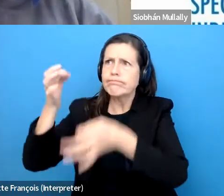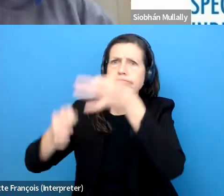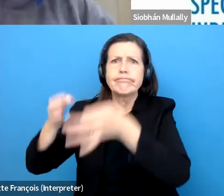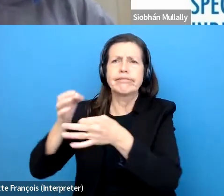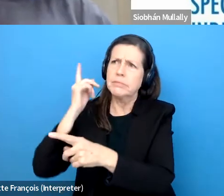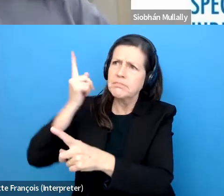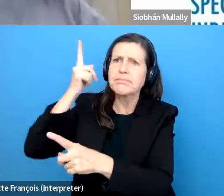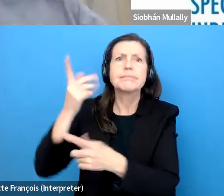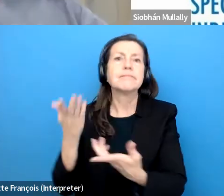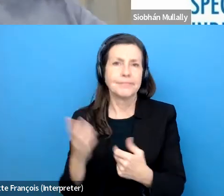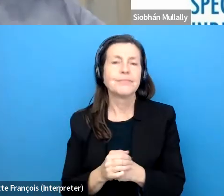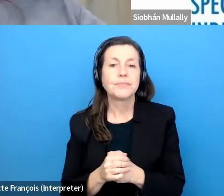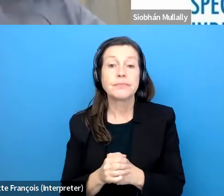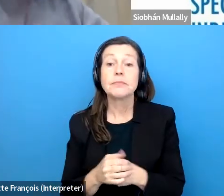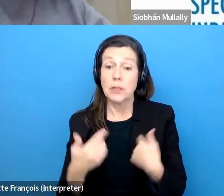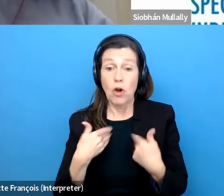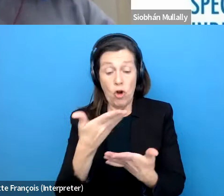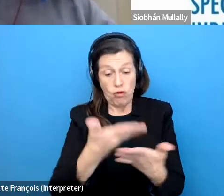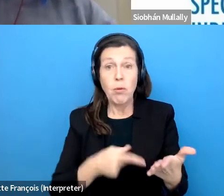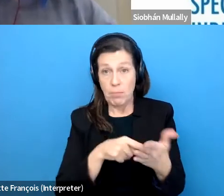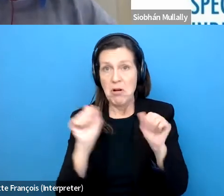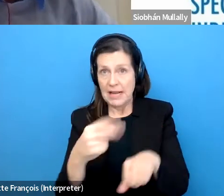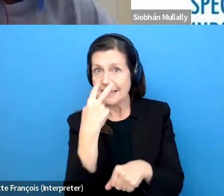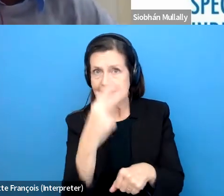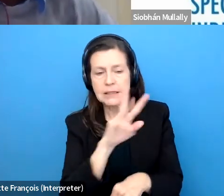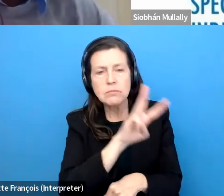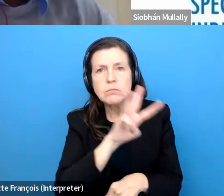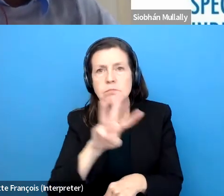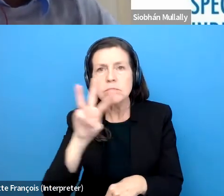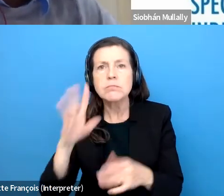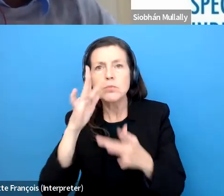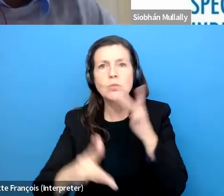My reports are available on the website of the Special Rapporteur